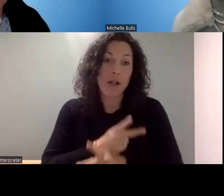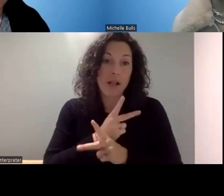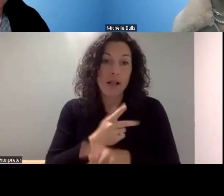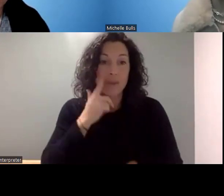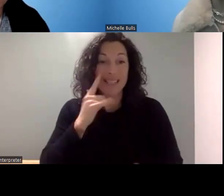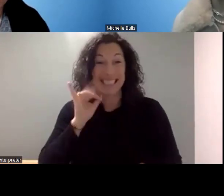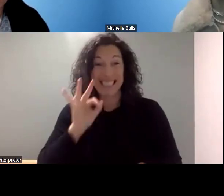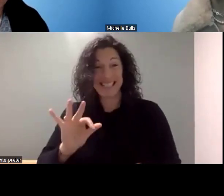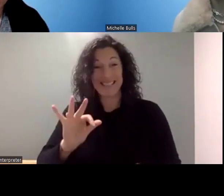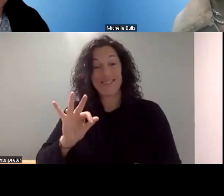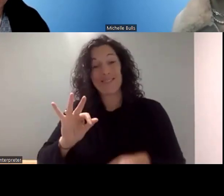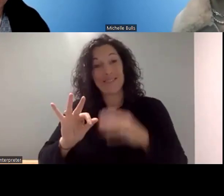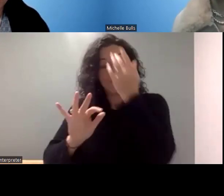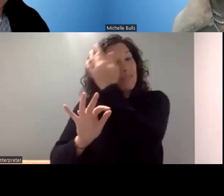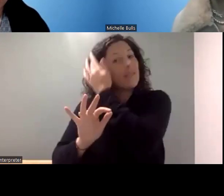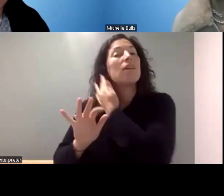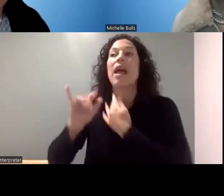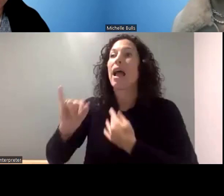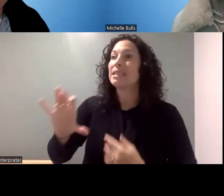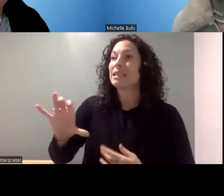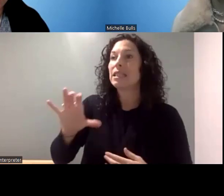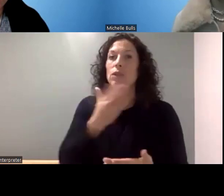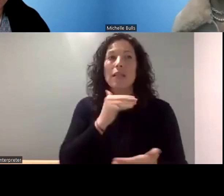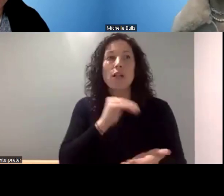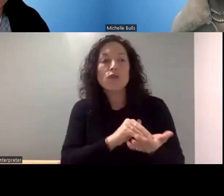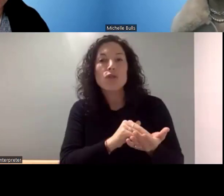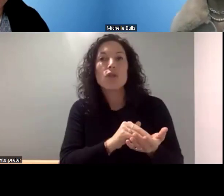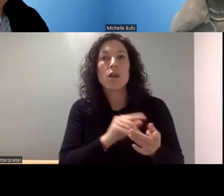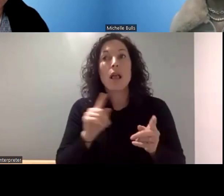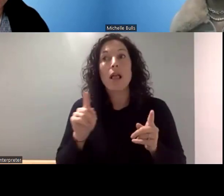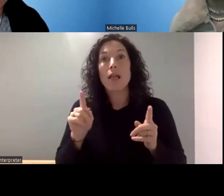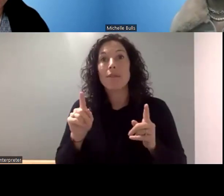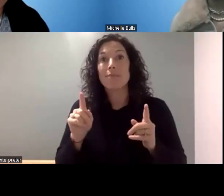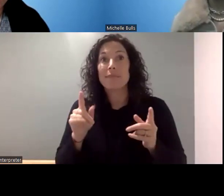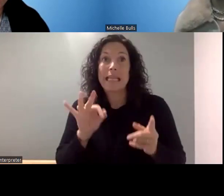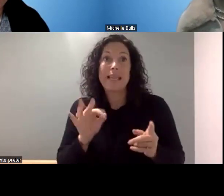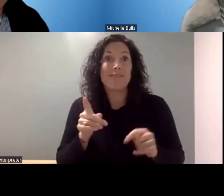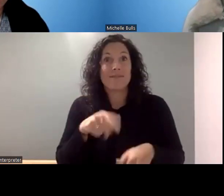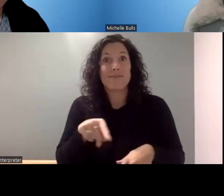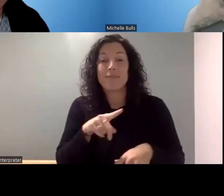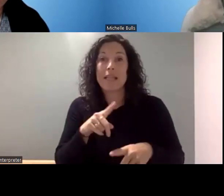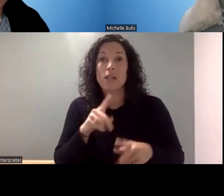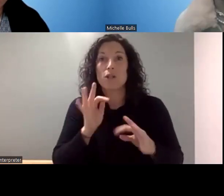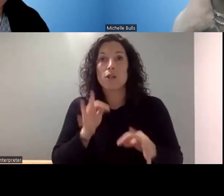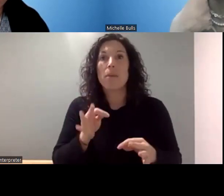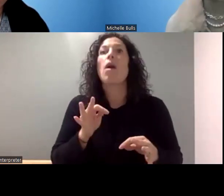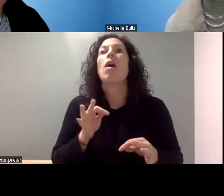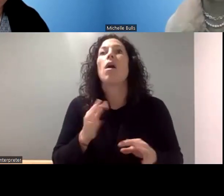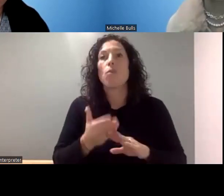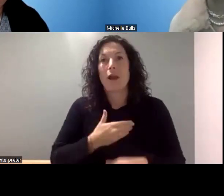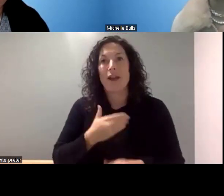the institute or center determines that the prior approval justification is not acceptable,